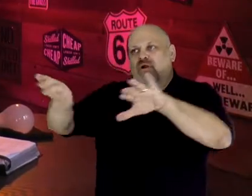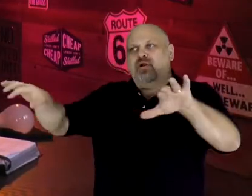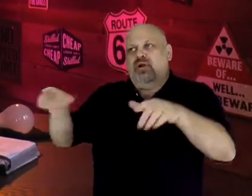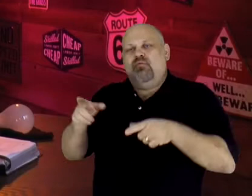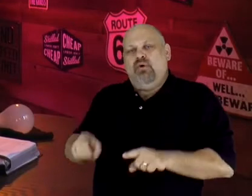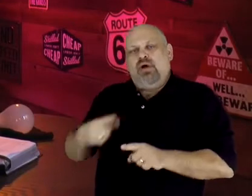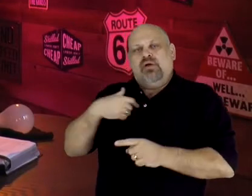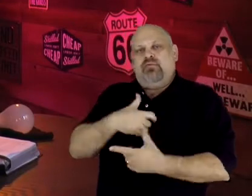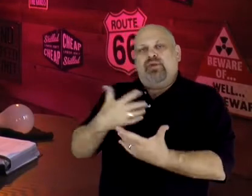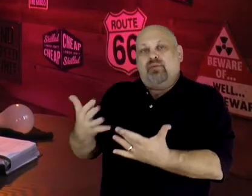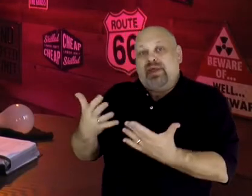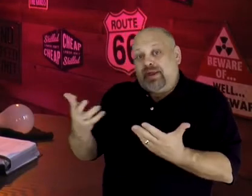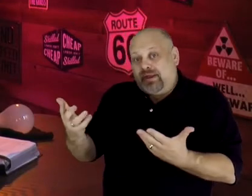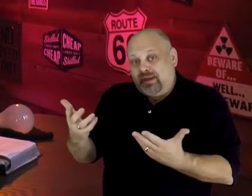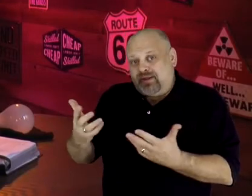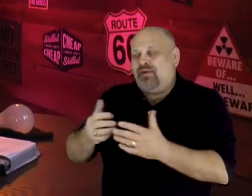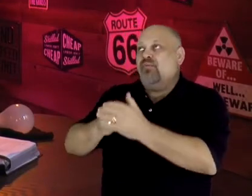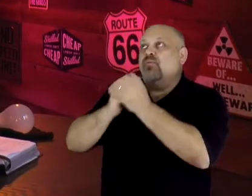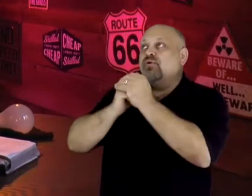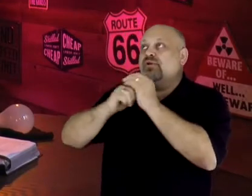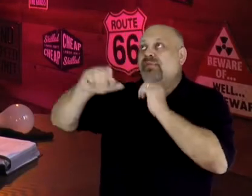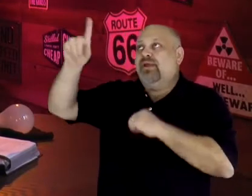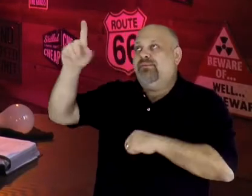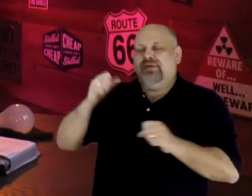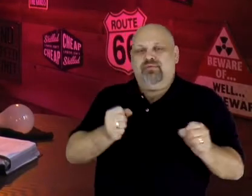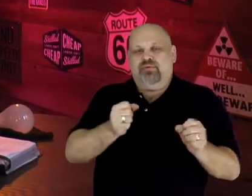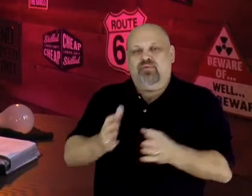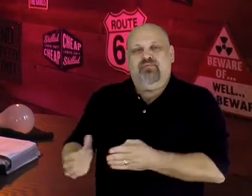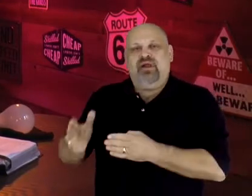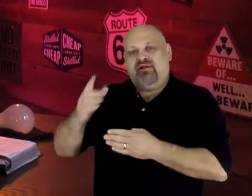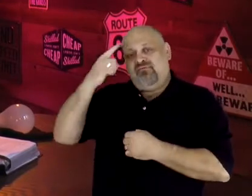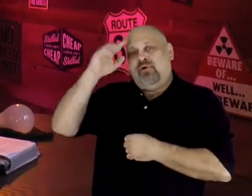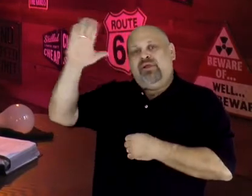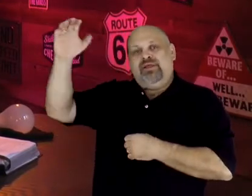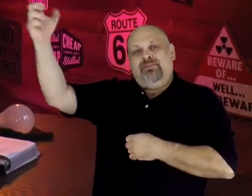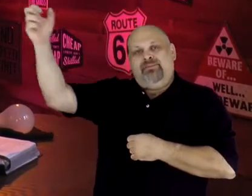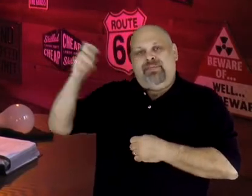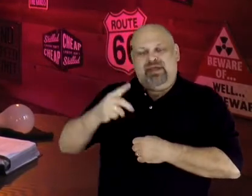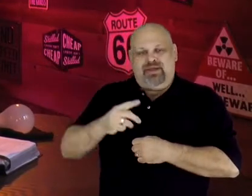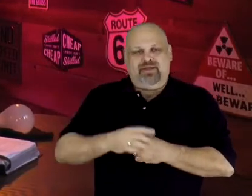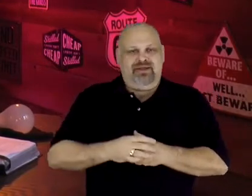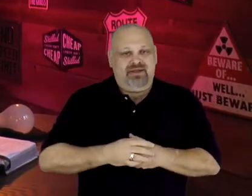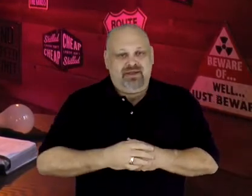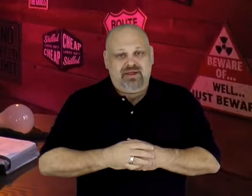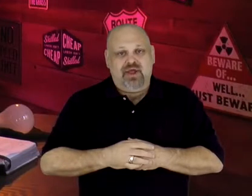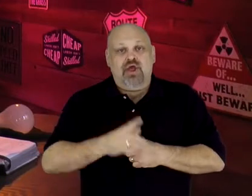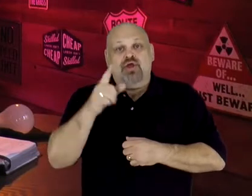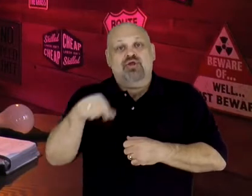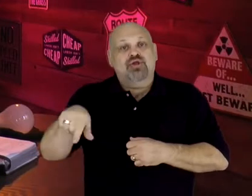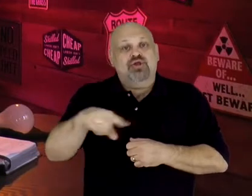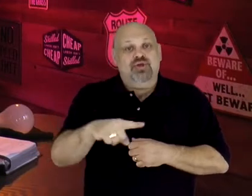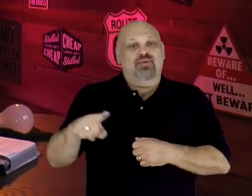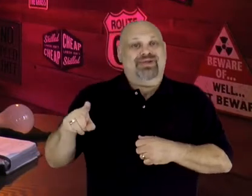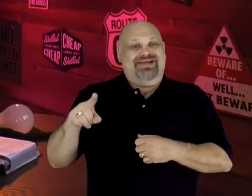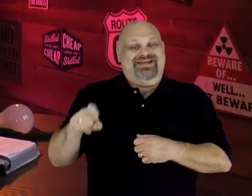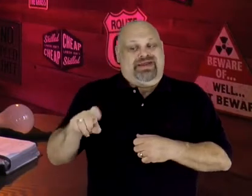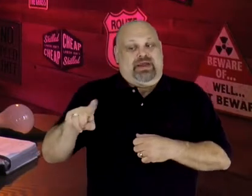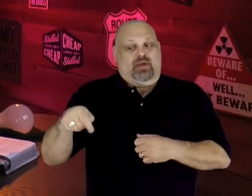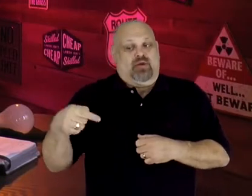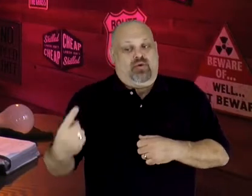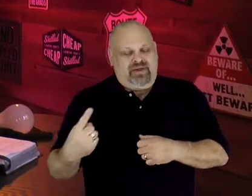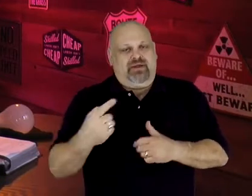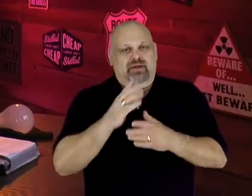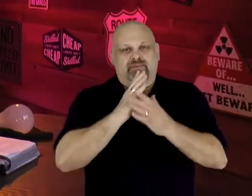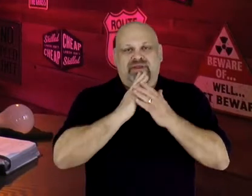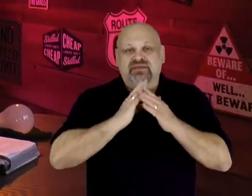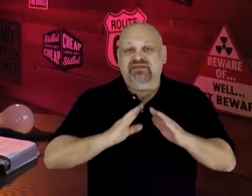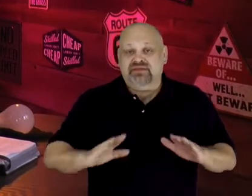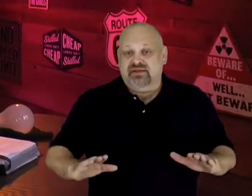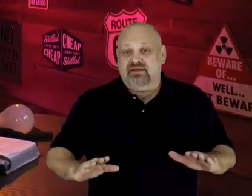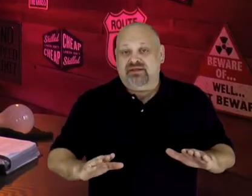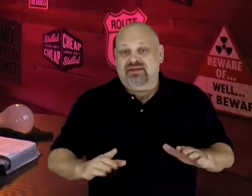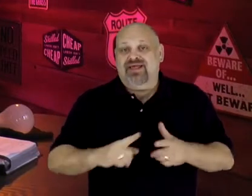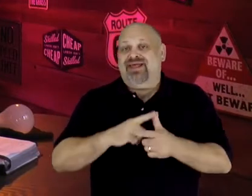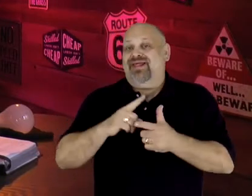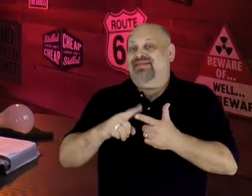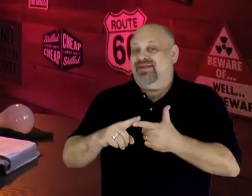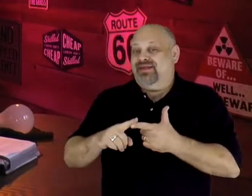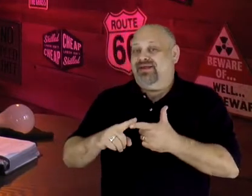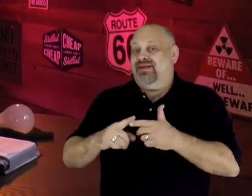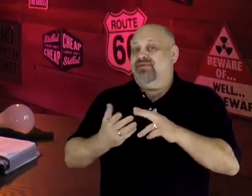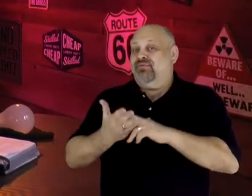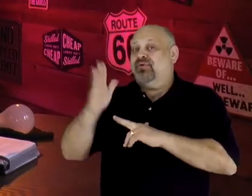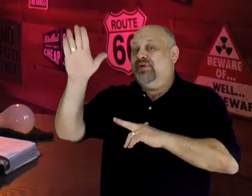we worship Him, and we prepare for His return. "You need only to be still." Then, by His will and